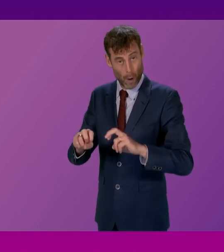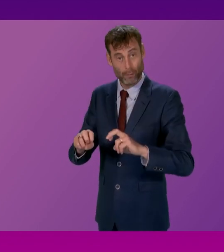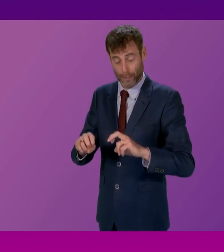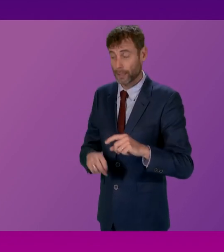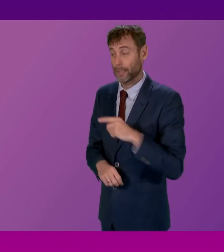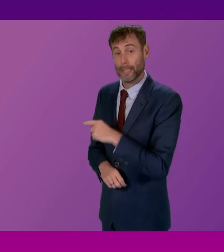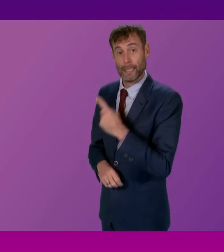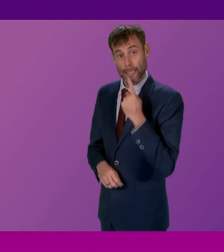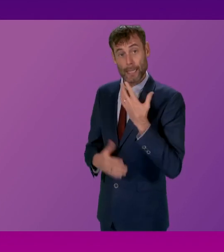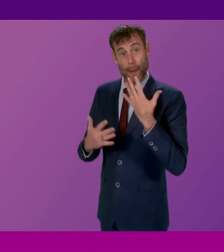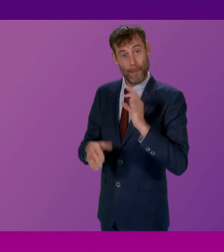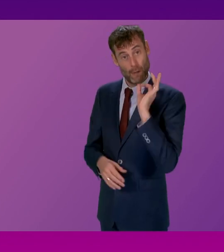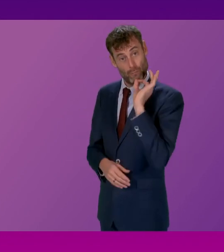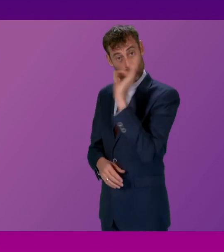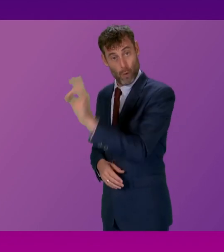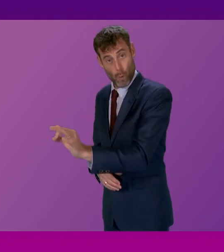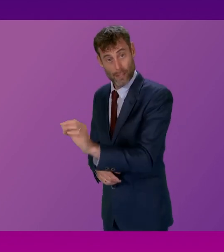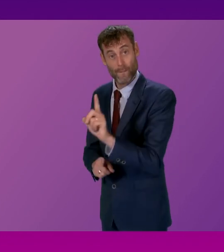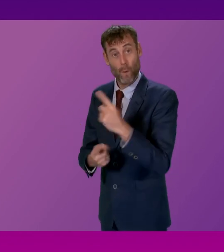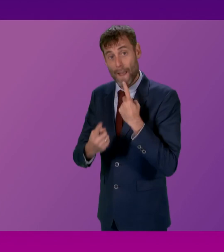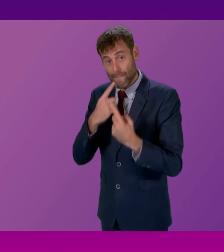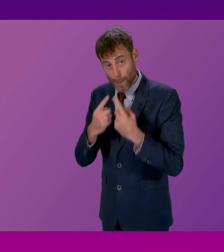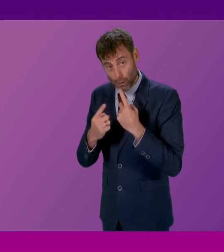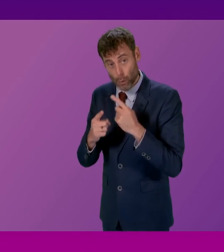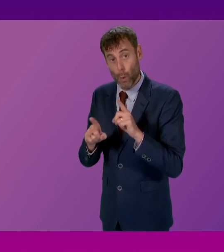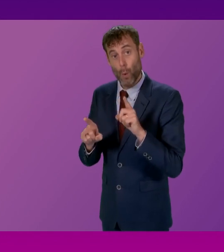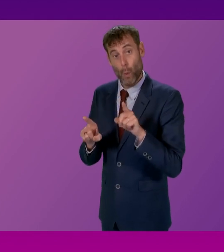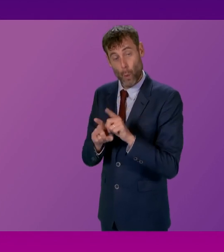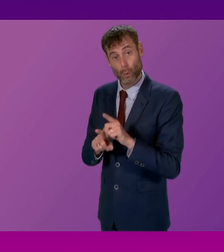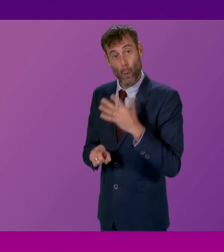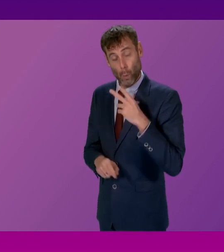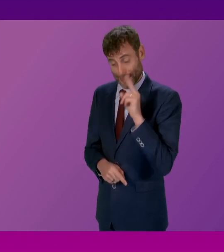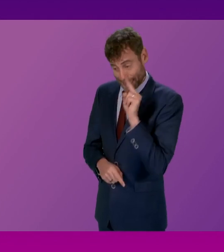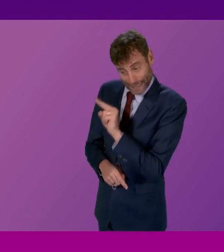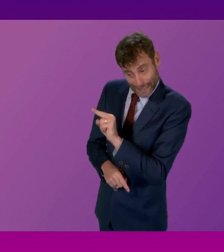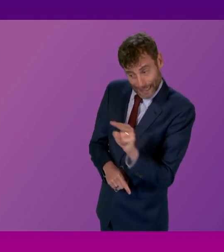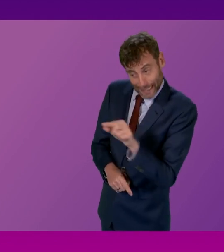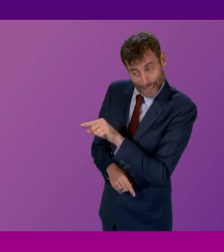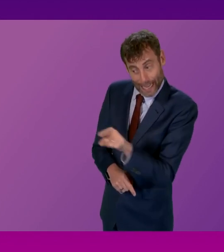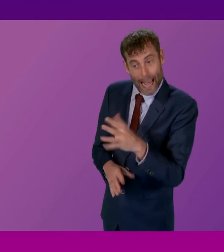“requests have sought not only information, but also access to potentially relevant messages